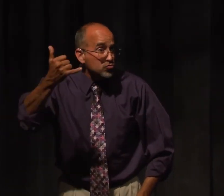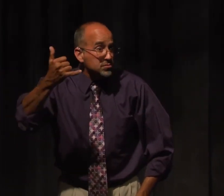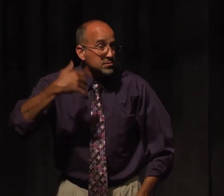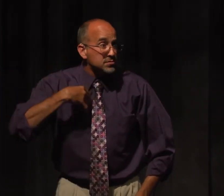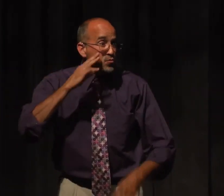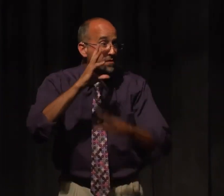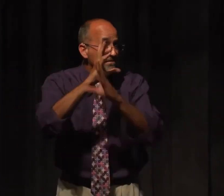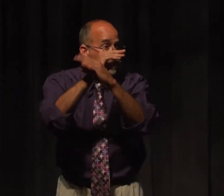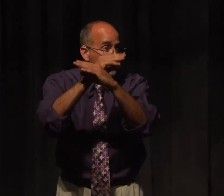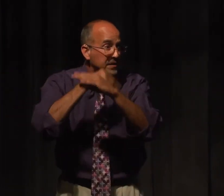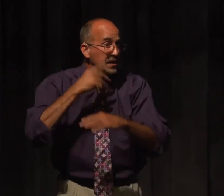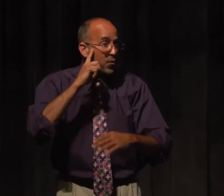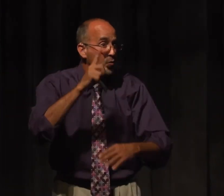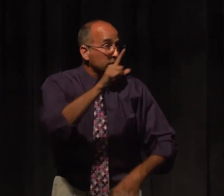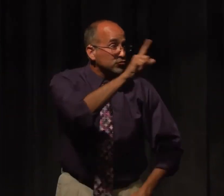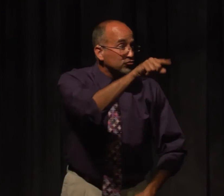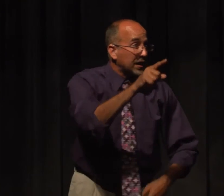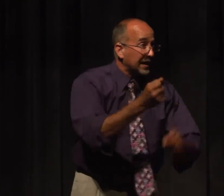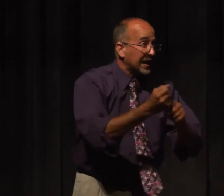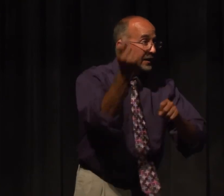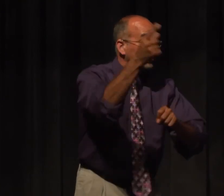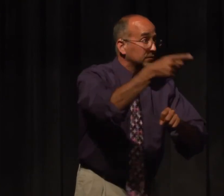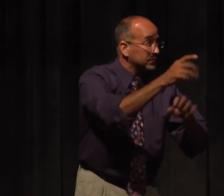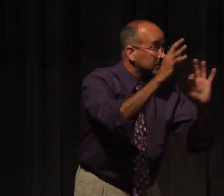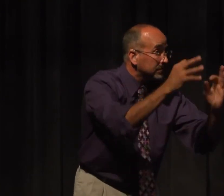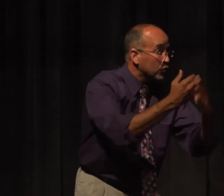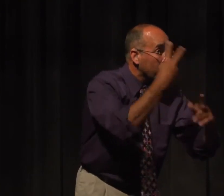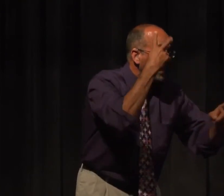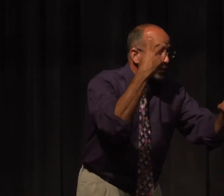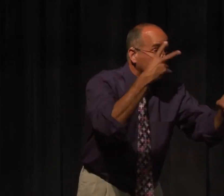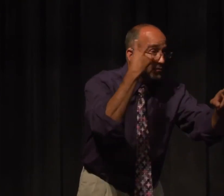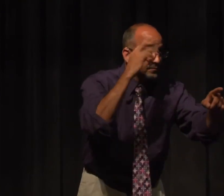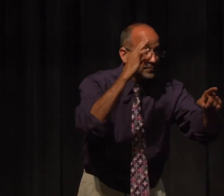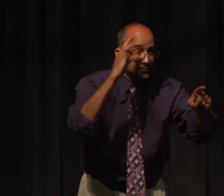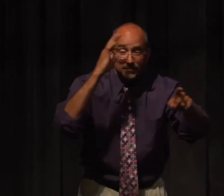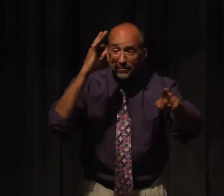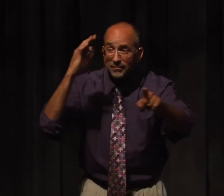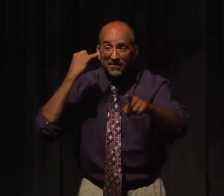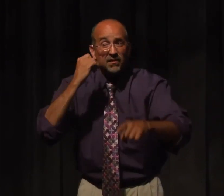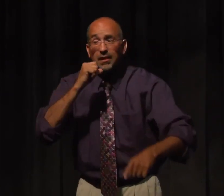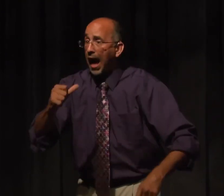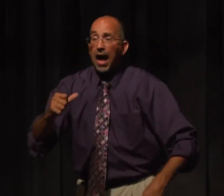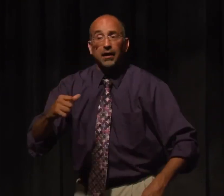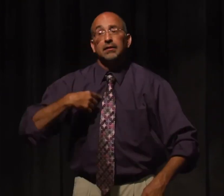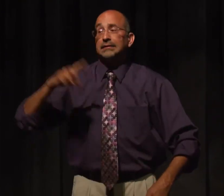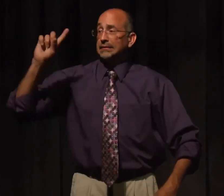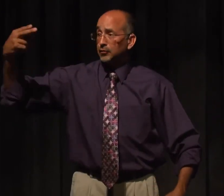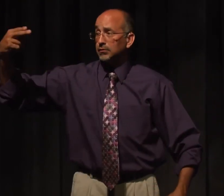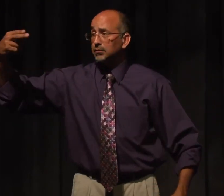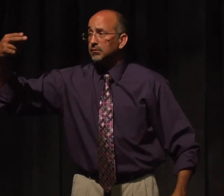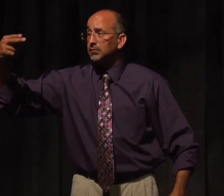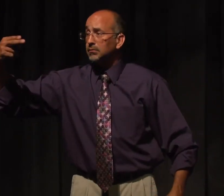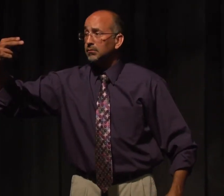I will call you. I will hound you down. I will check with you next year and make sure that you're doing okay